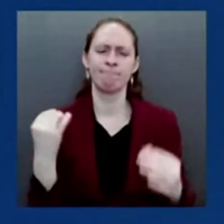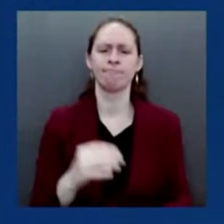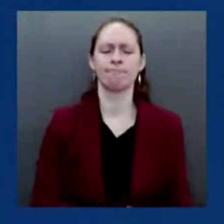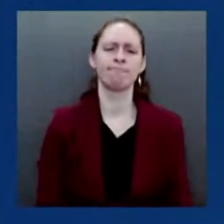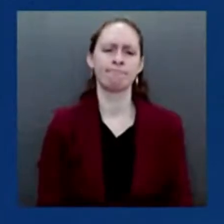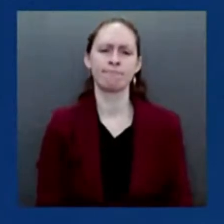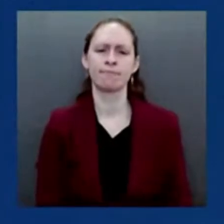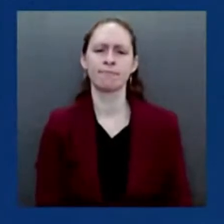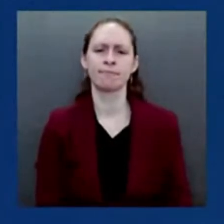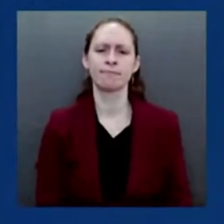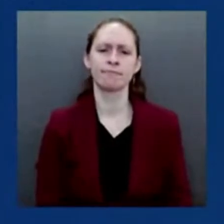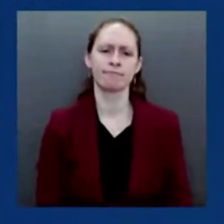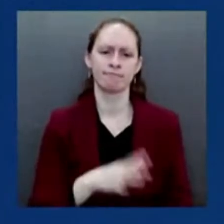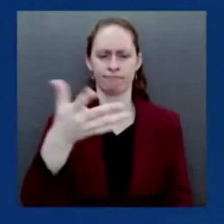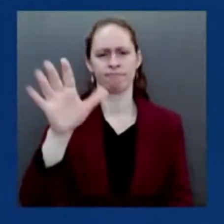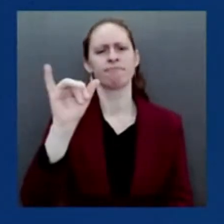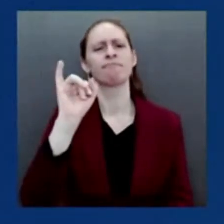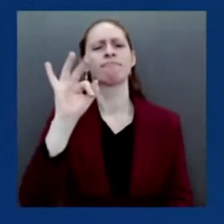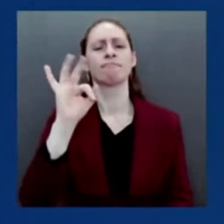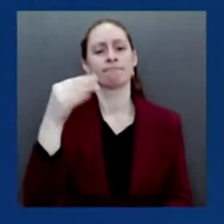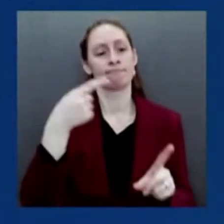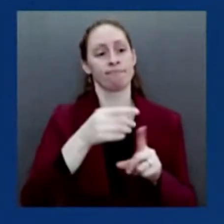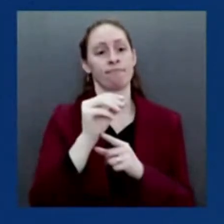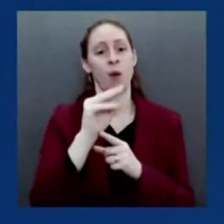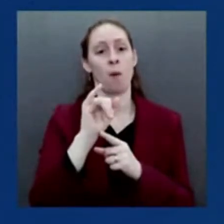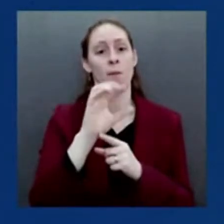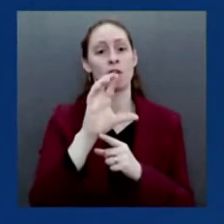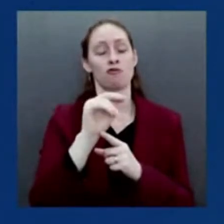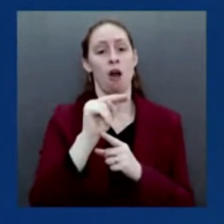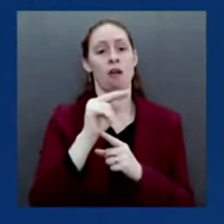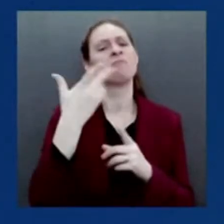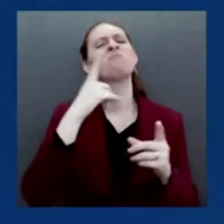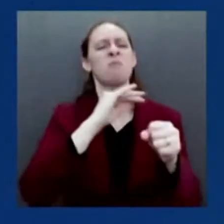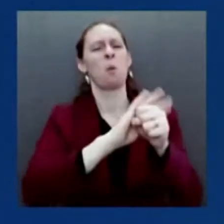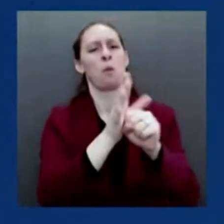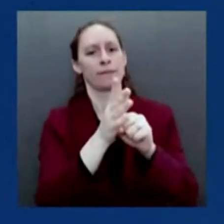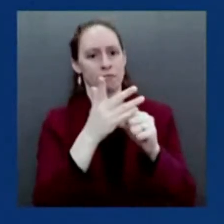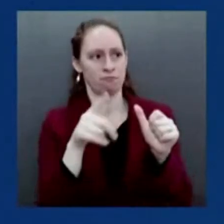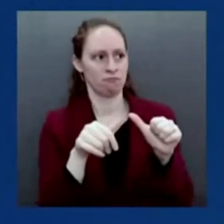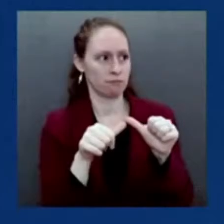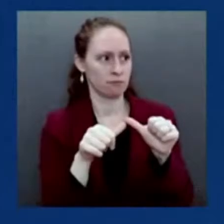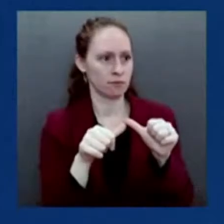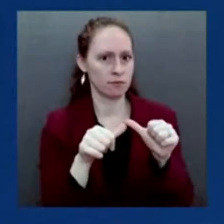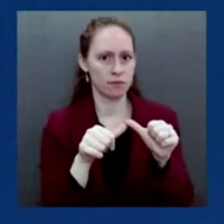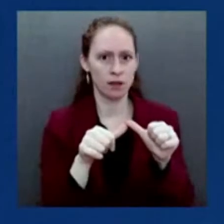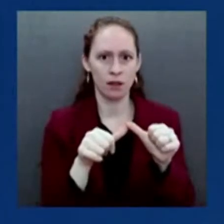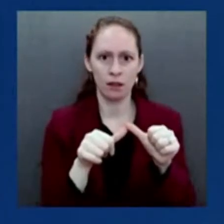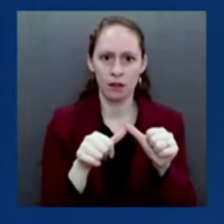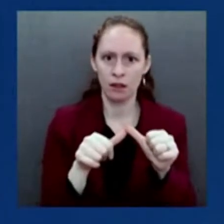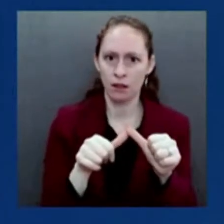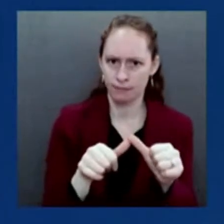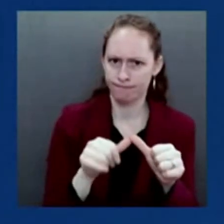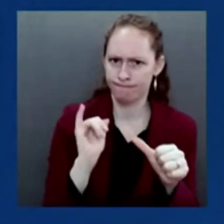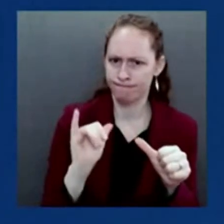THINKING ABOUT WHAT THIS LOOKS